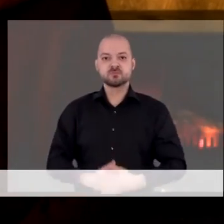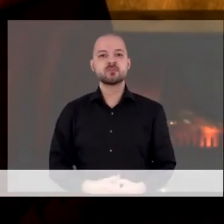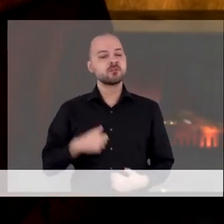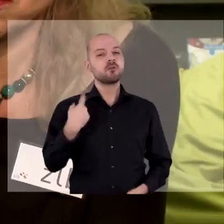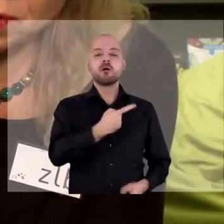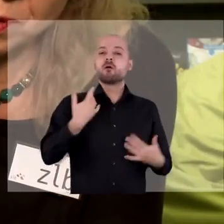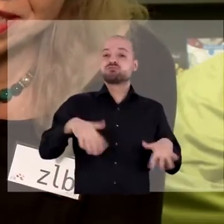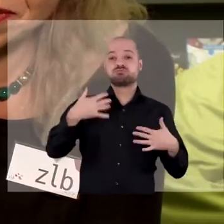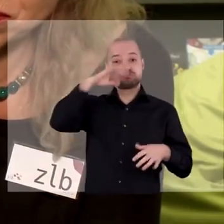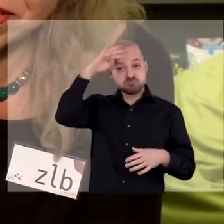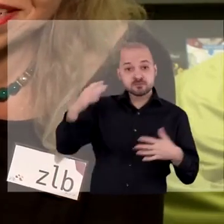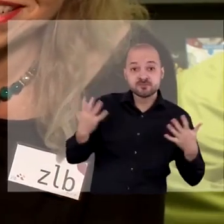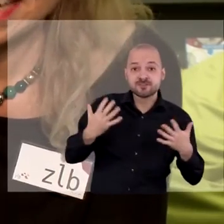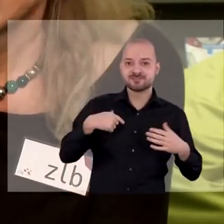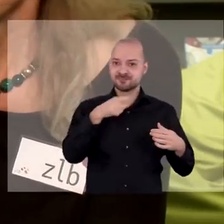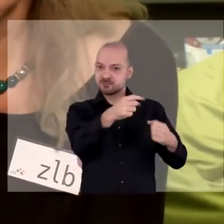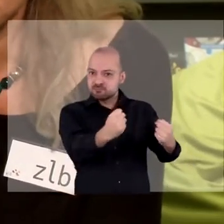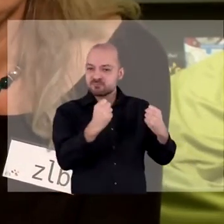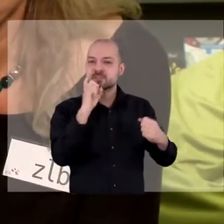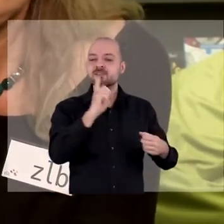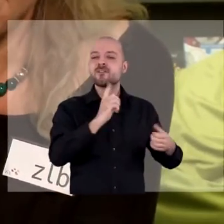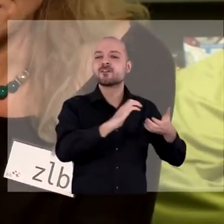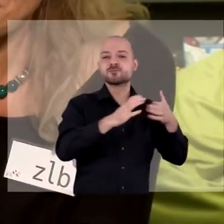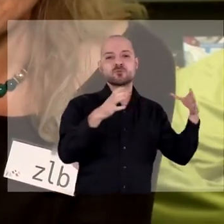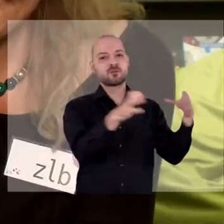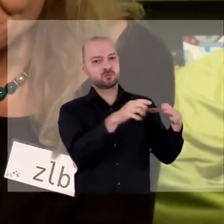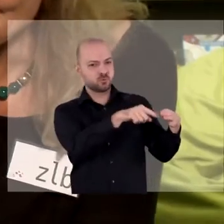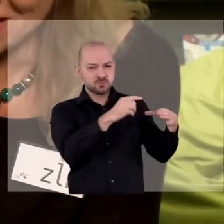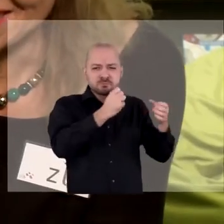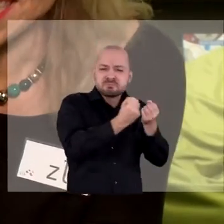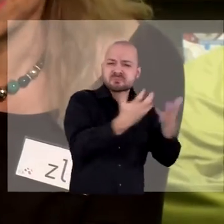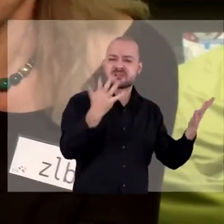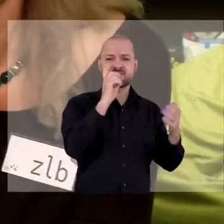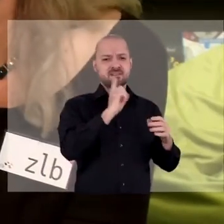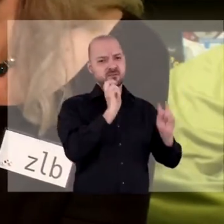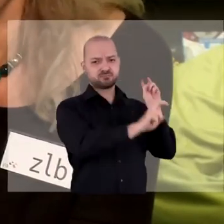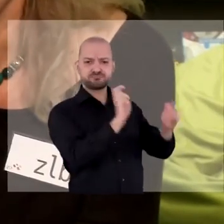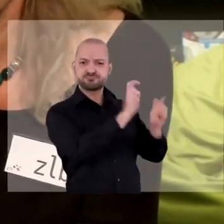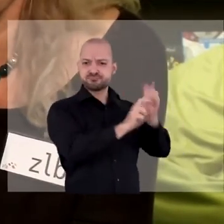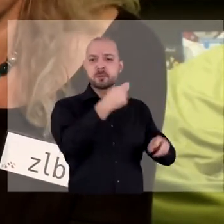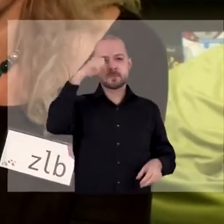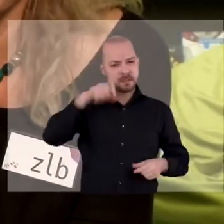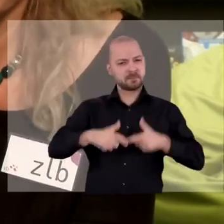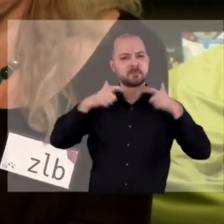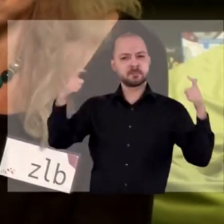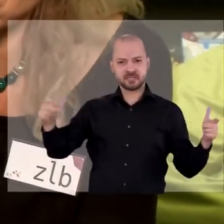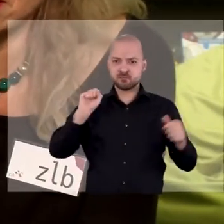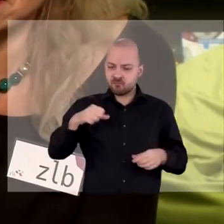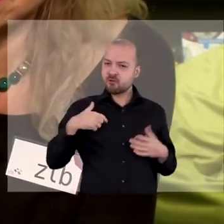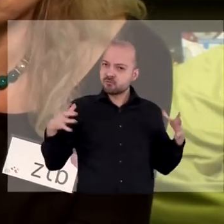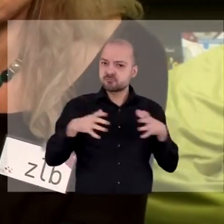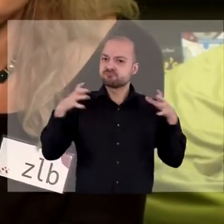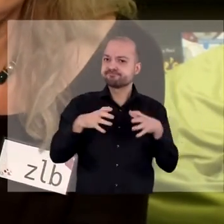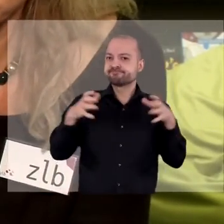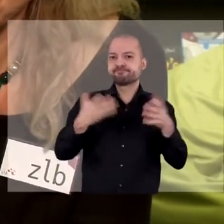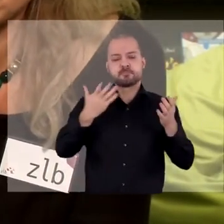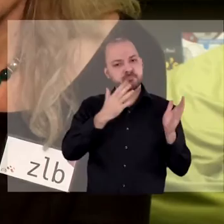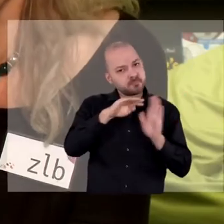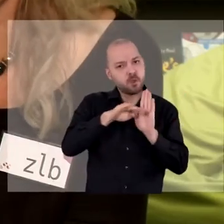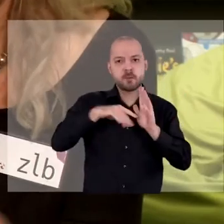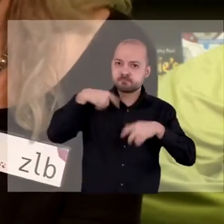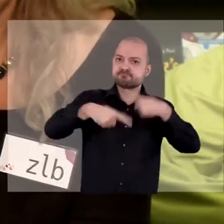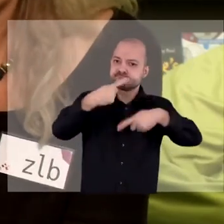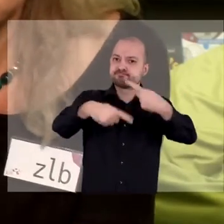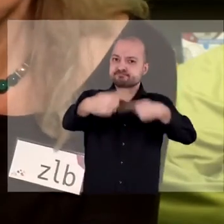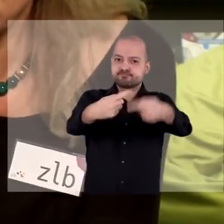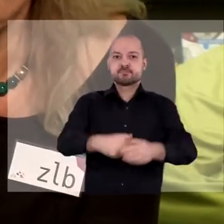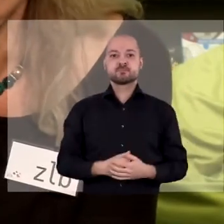We have the good fortune of being able to provide continuity with the help of this tremendously powerful association that has so many members, because Berlin is such a large city.